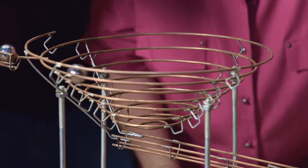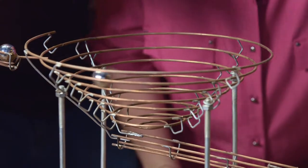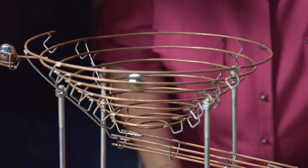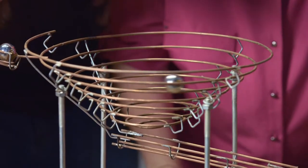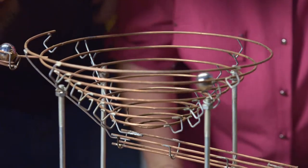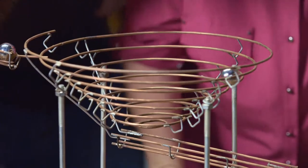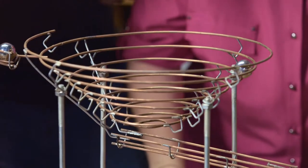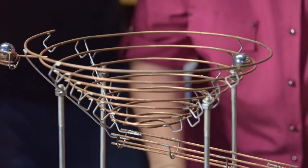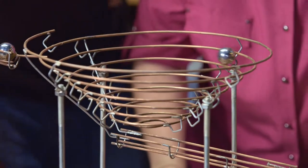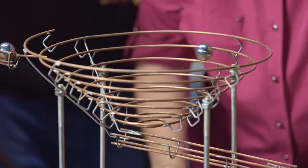Oh.